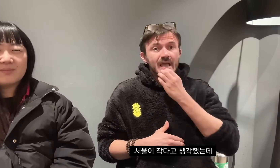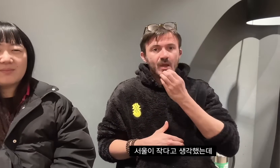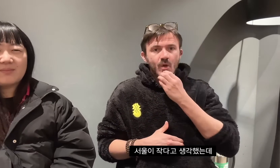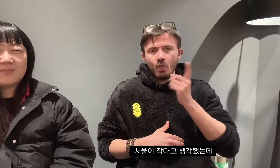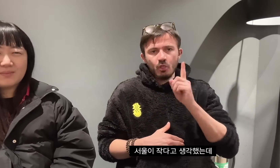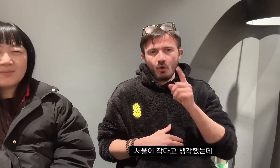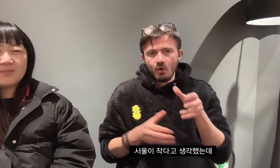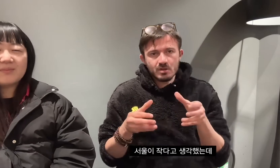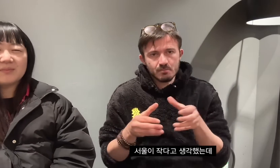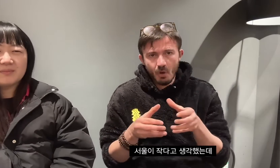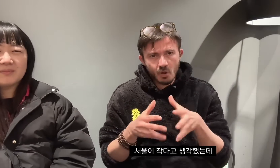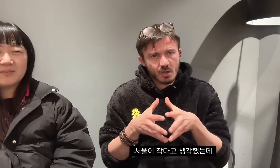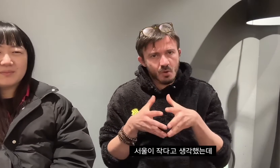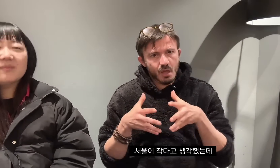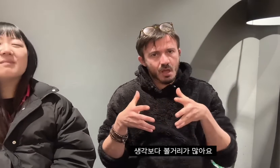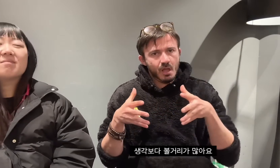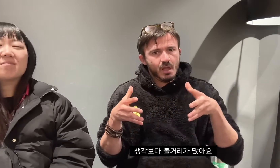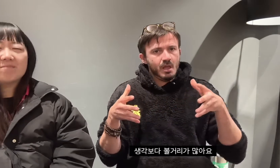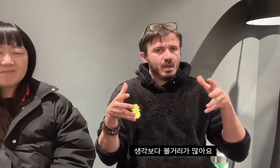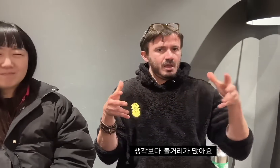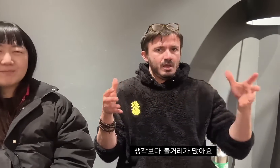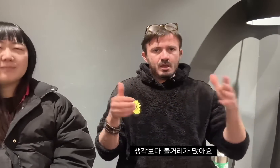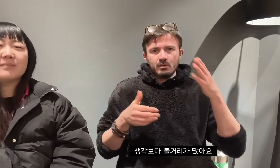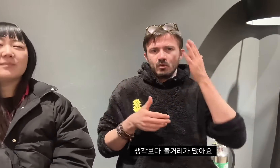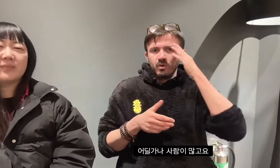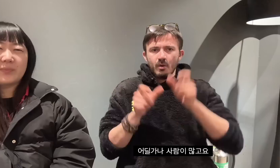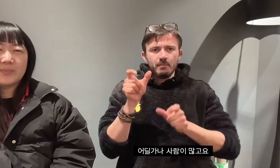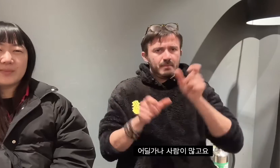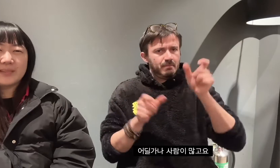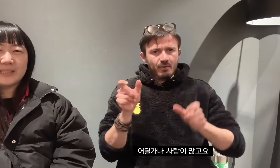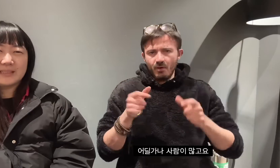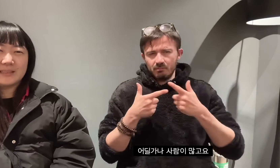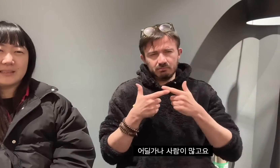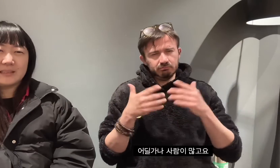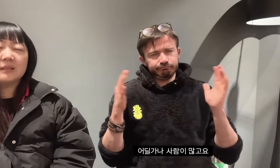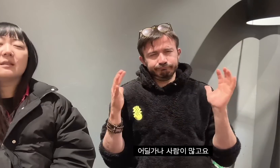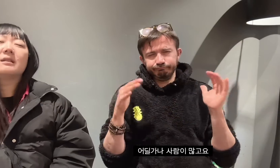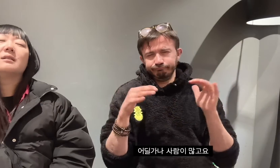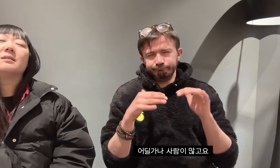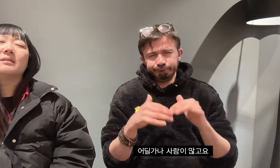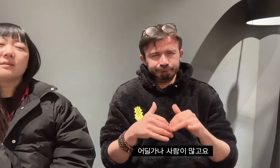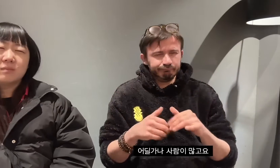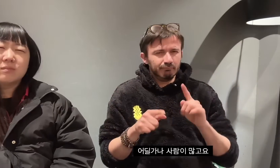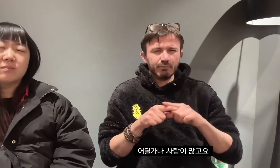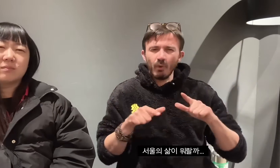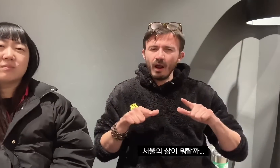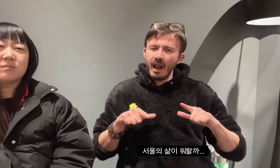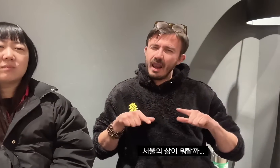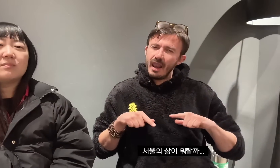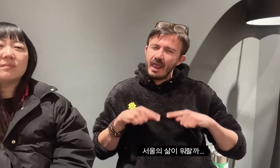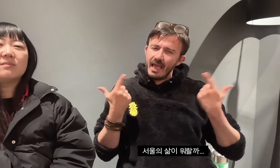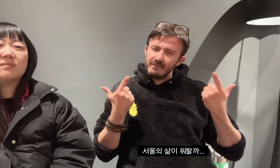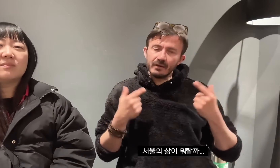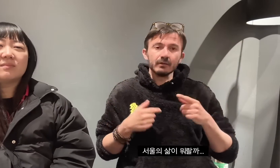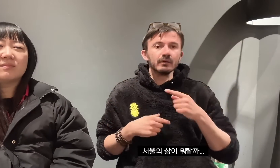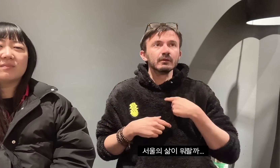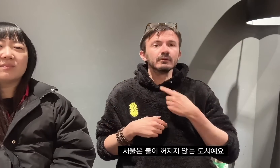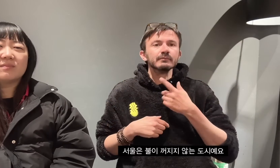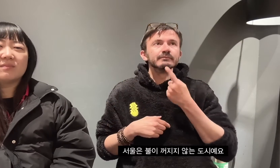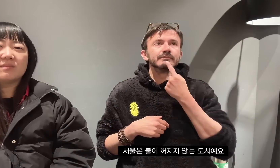I thought Seoul was small, but there are more things to see than I thought. There are many people. What is life in Seoul like?